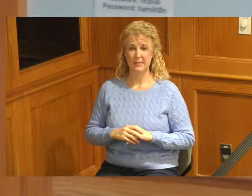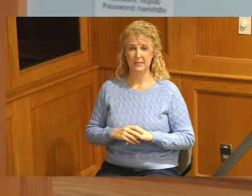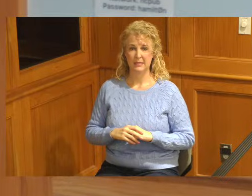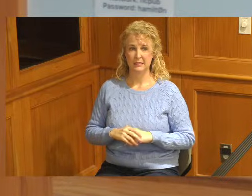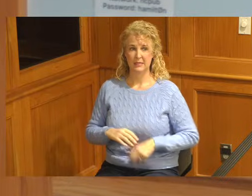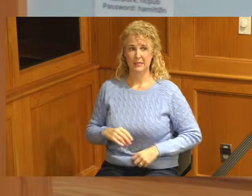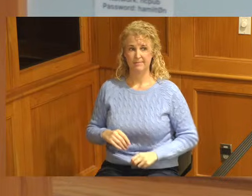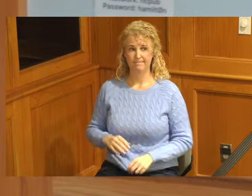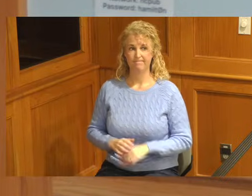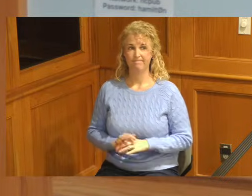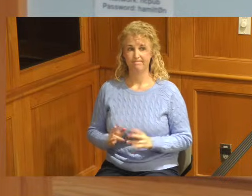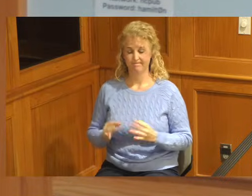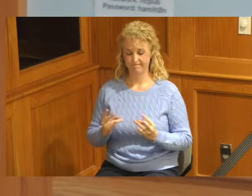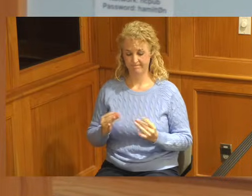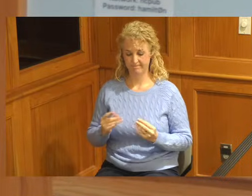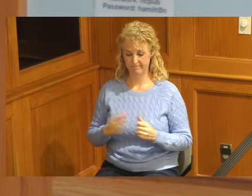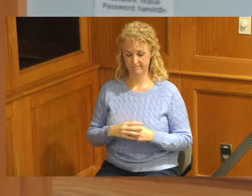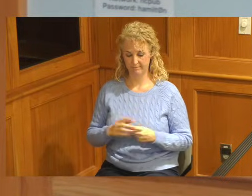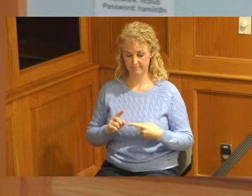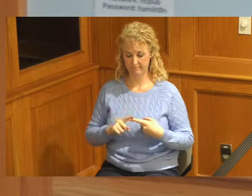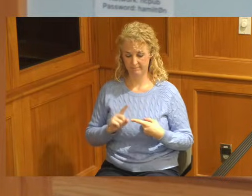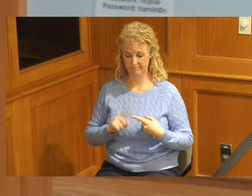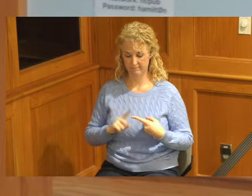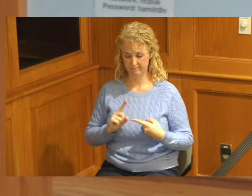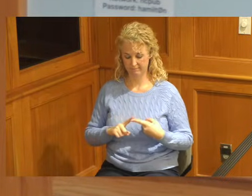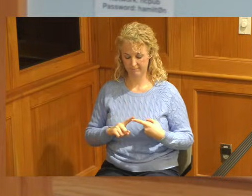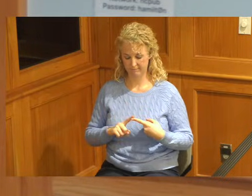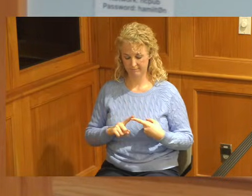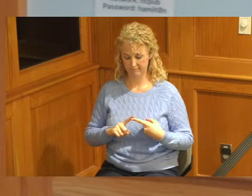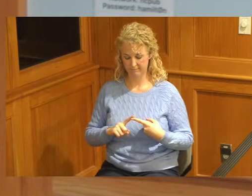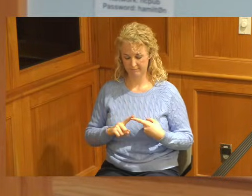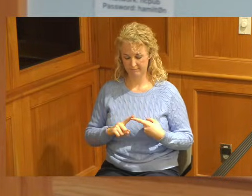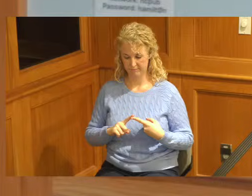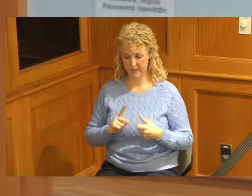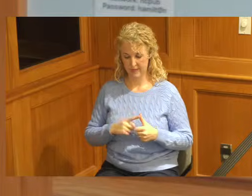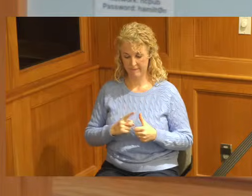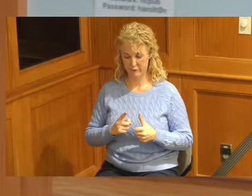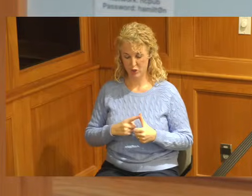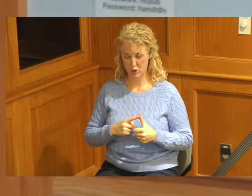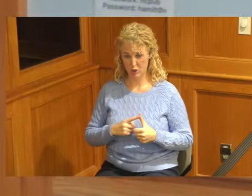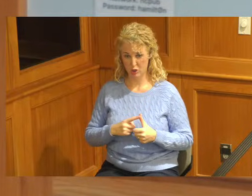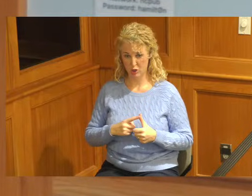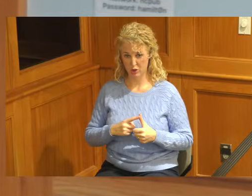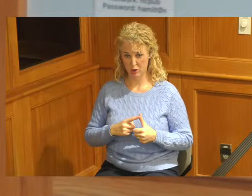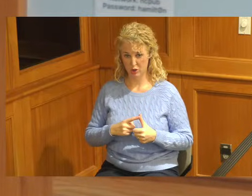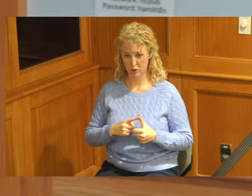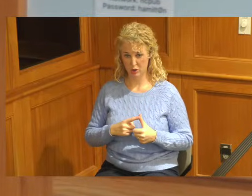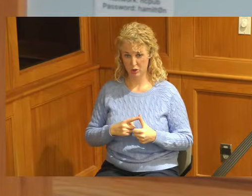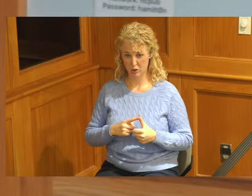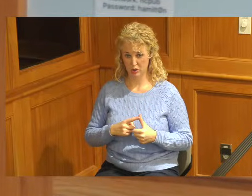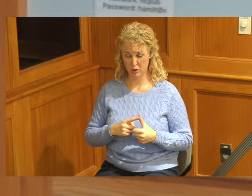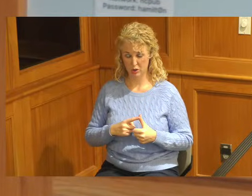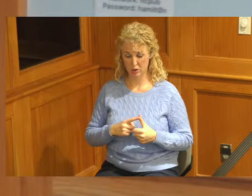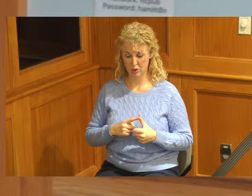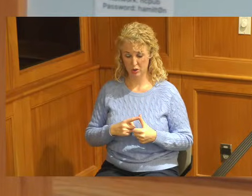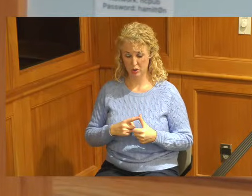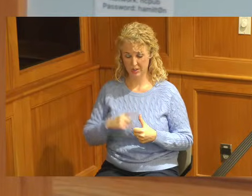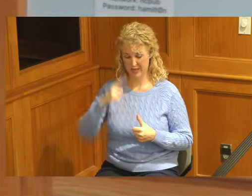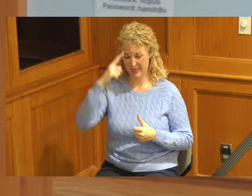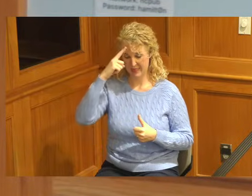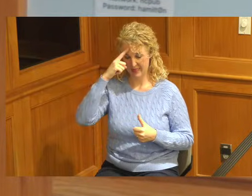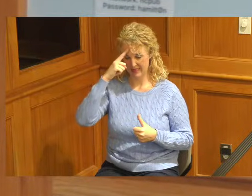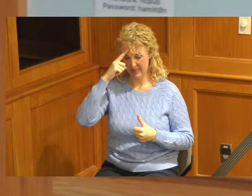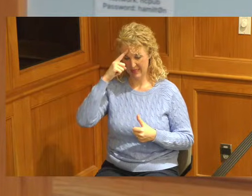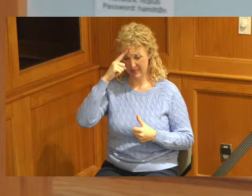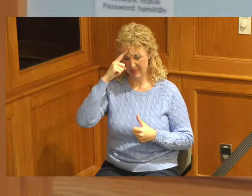the first one the the the first one is in I believe Westwood, although I could be remembering